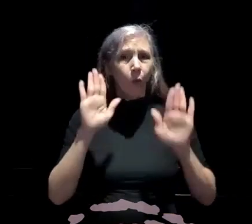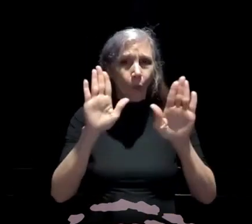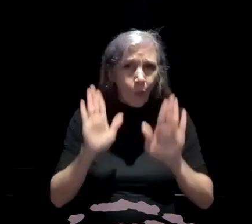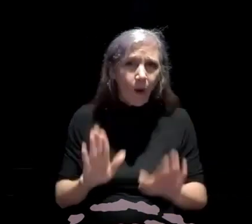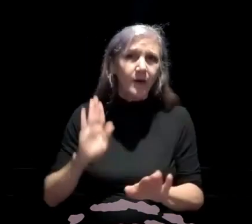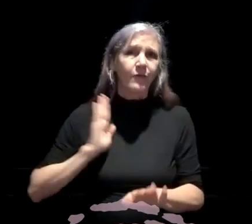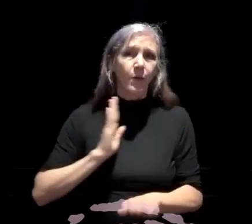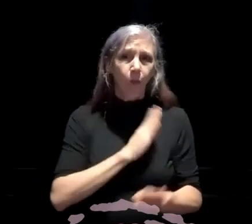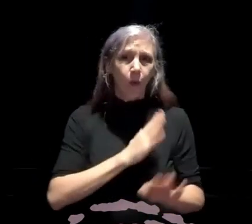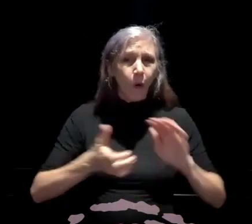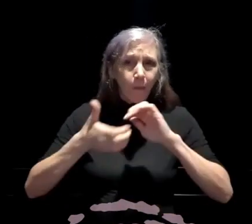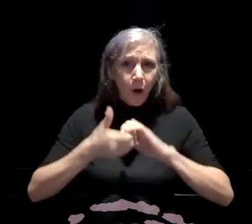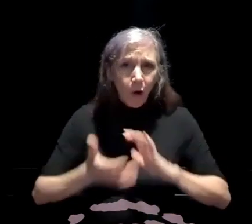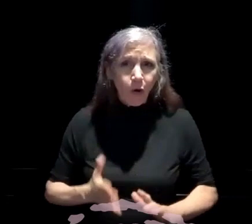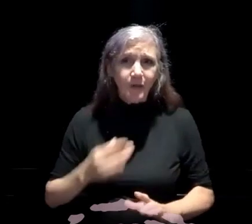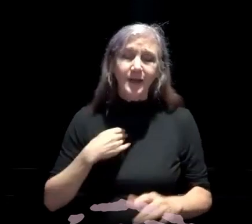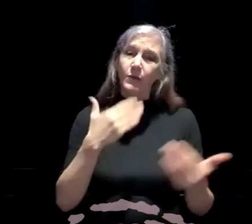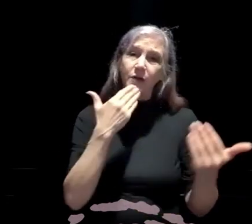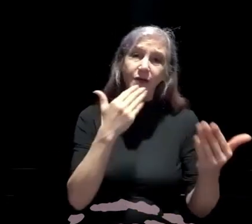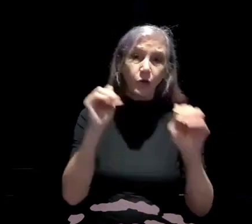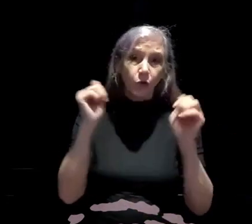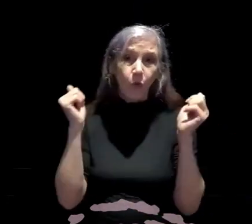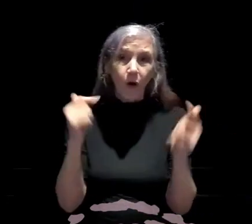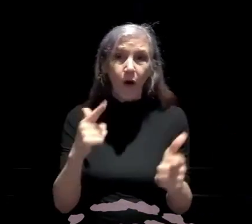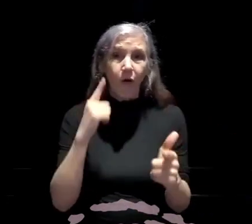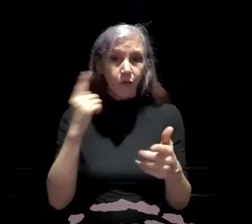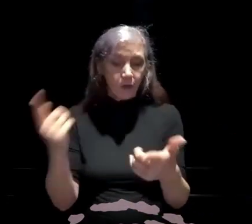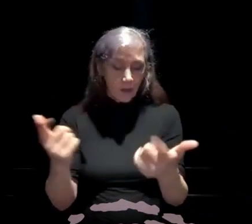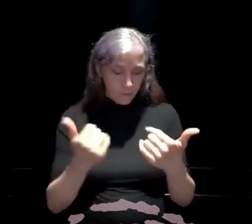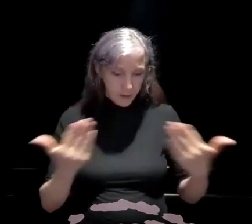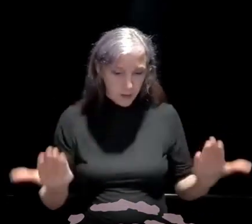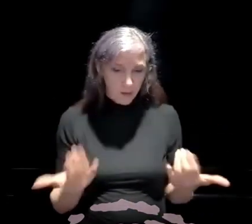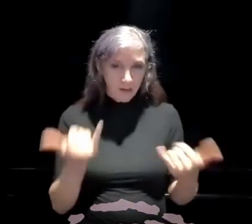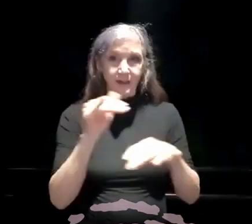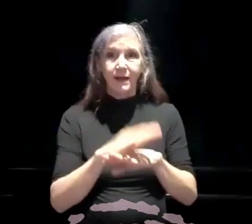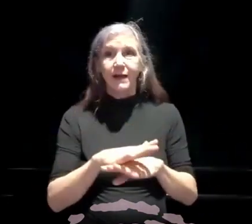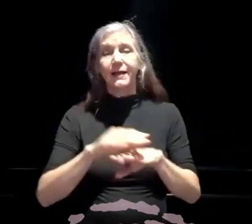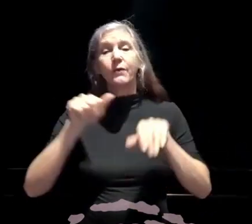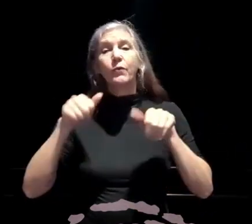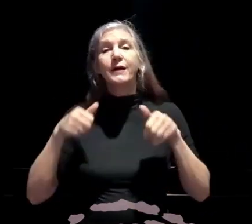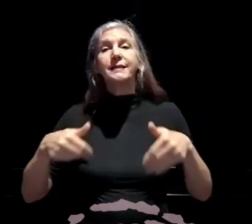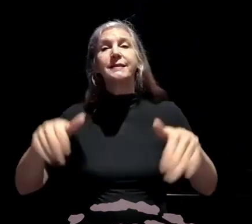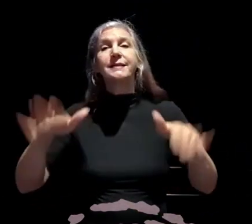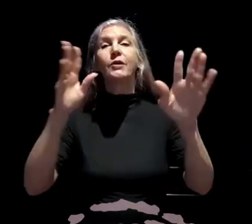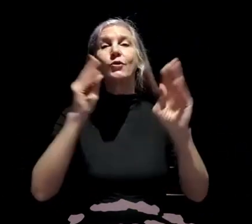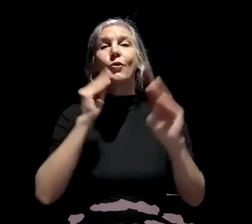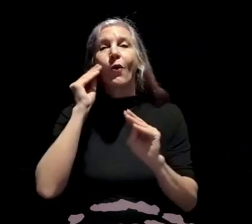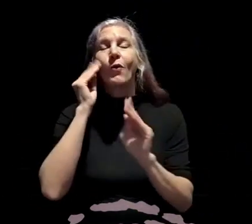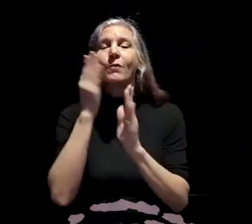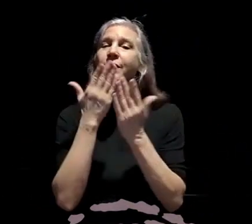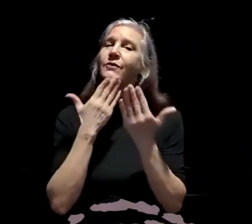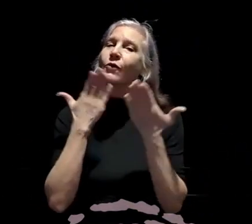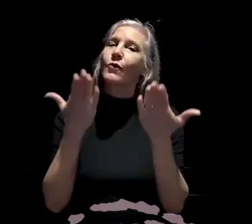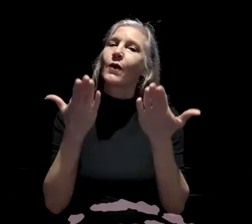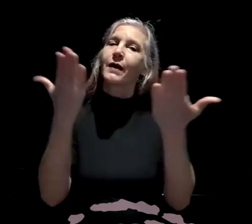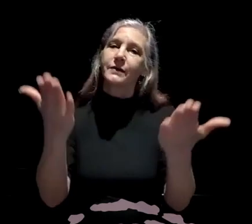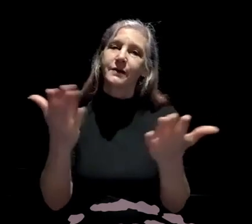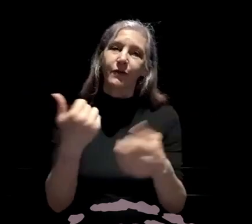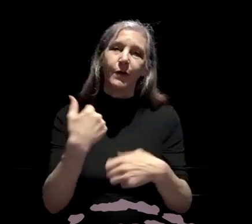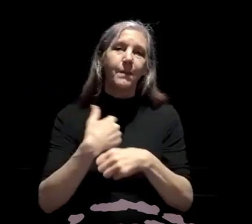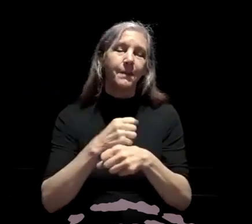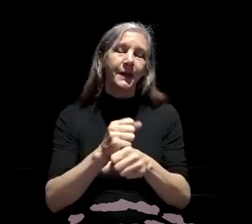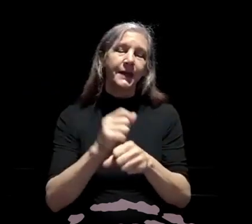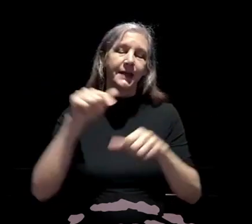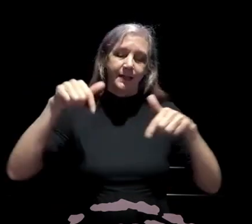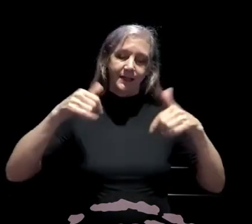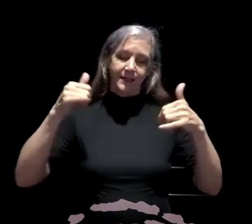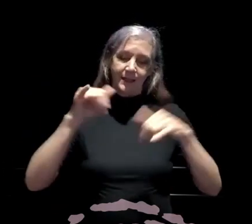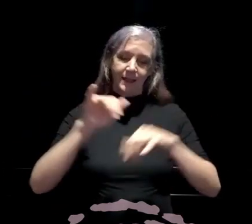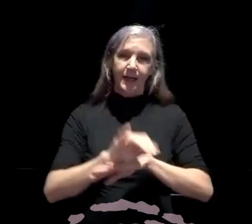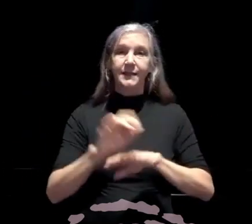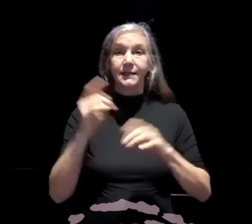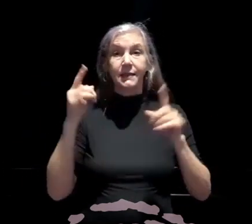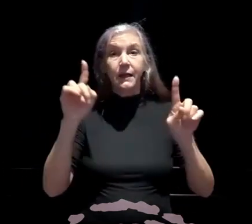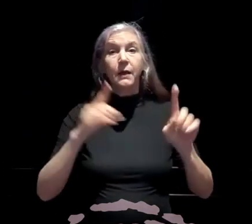And truly all of you, we want to thank you for being with us tonight. And send you home with our deepest gratitude for helping us to make tonight a very, very successful event.